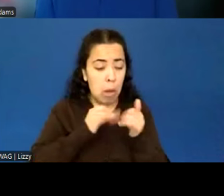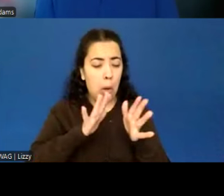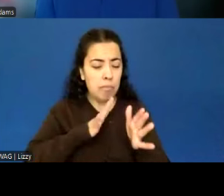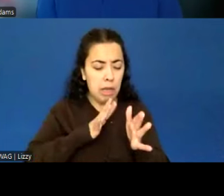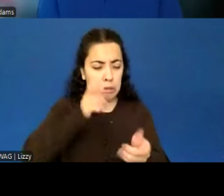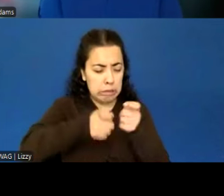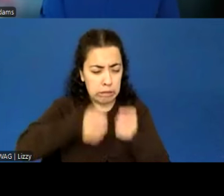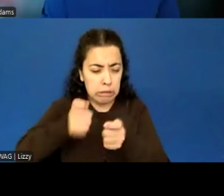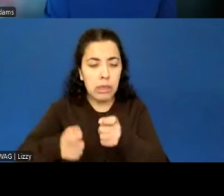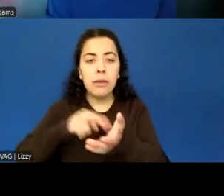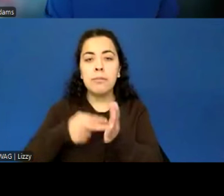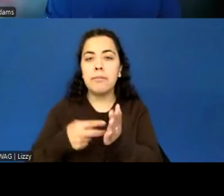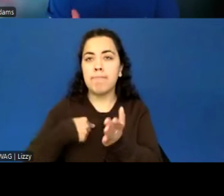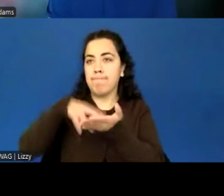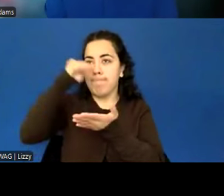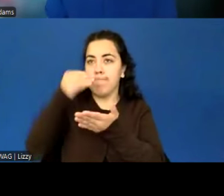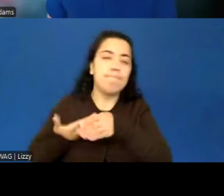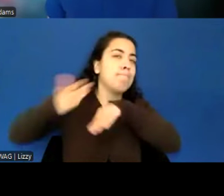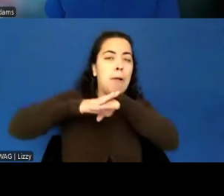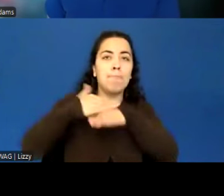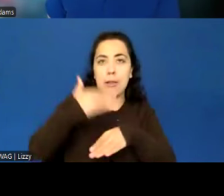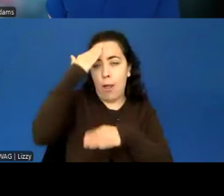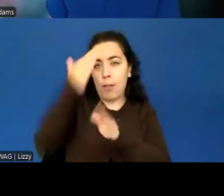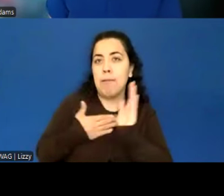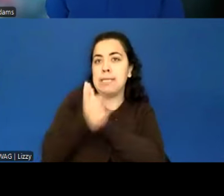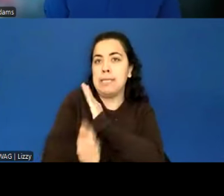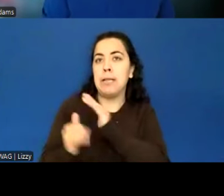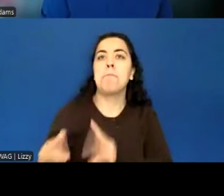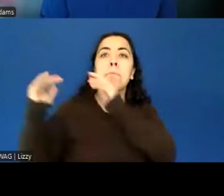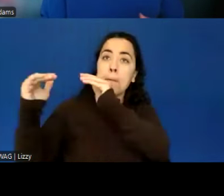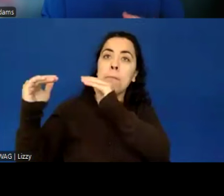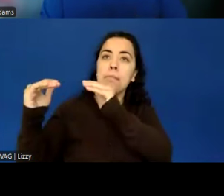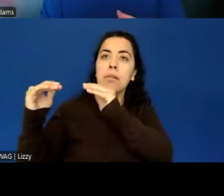need to be developed. It informs the knowledge you might need to gather. It informs how you